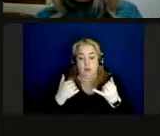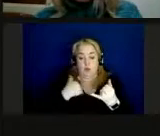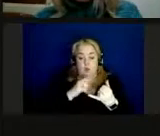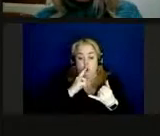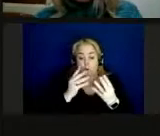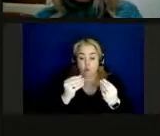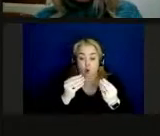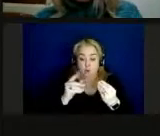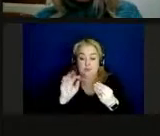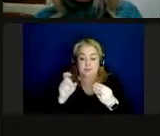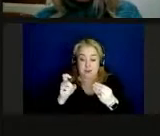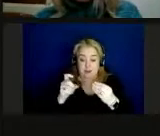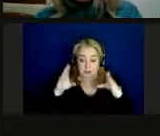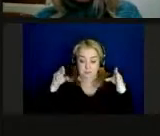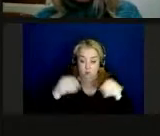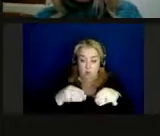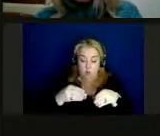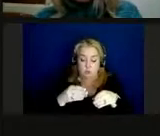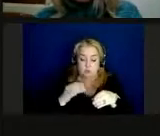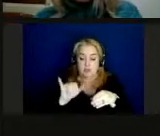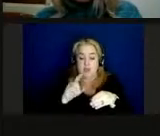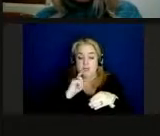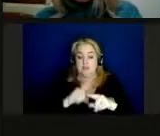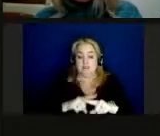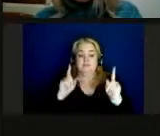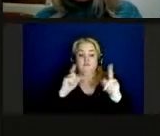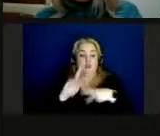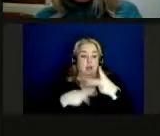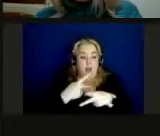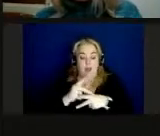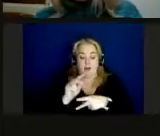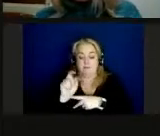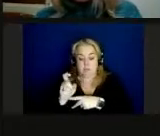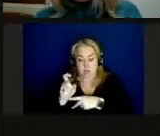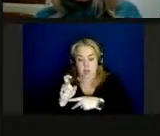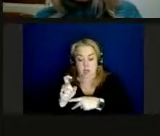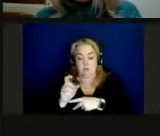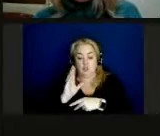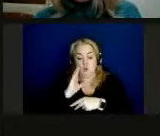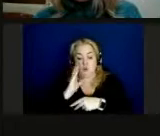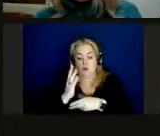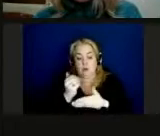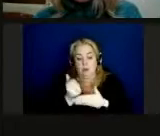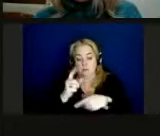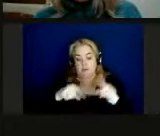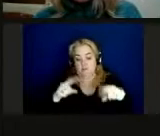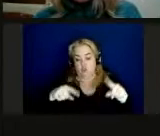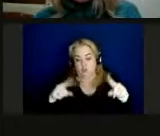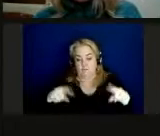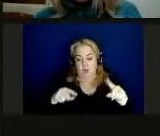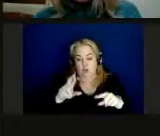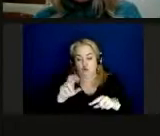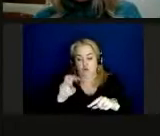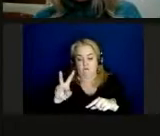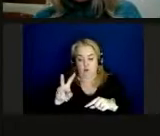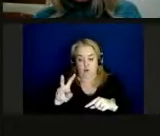WHILE TIMING CAN'T TOUCH ON THAT LATER BUT RIGHT NOW WE'RE